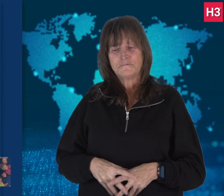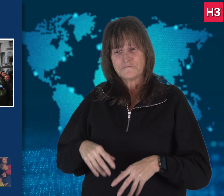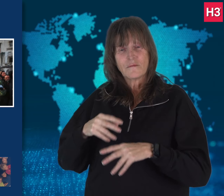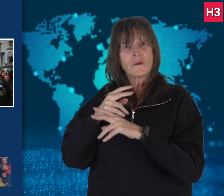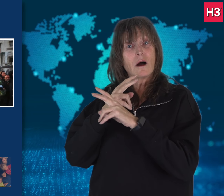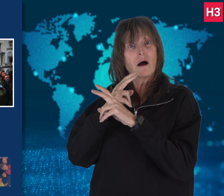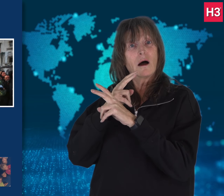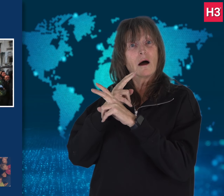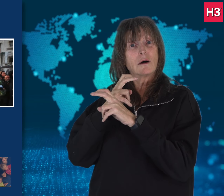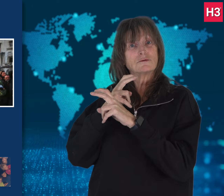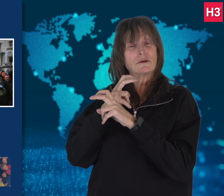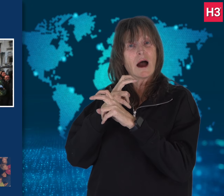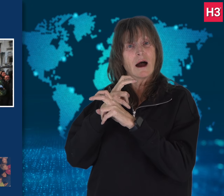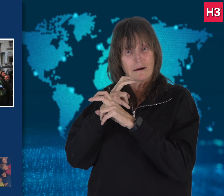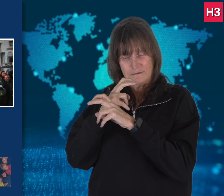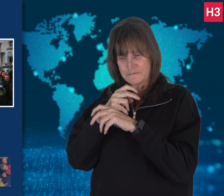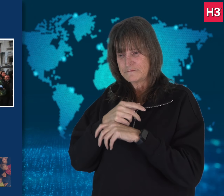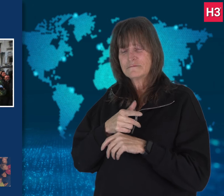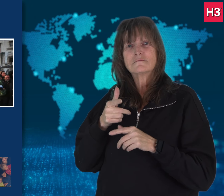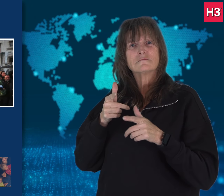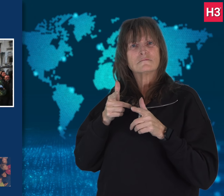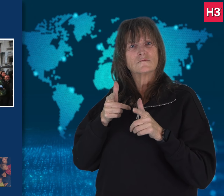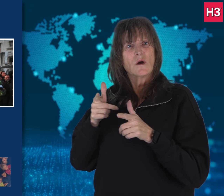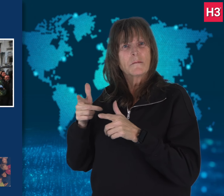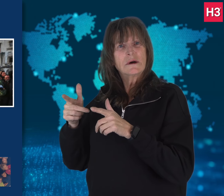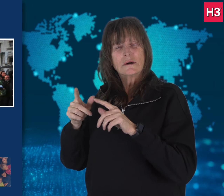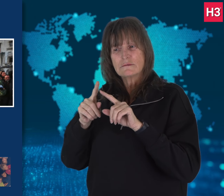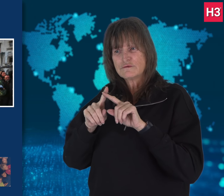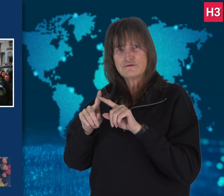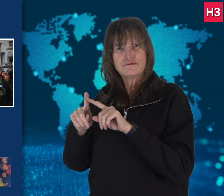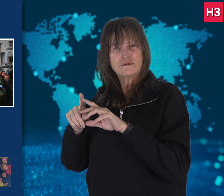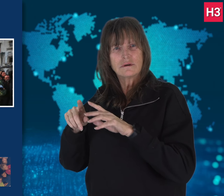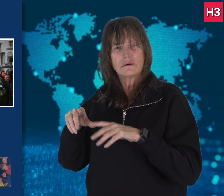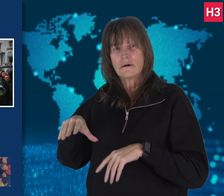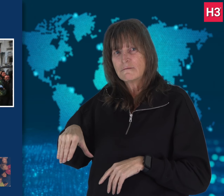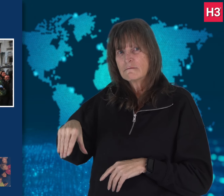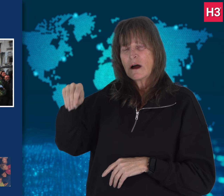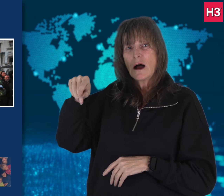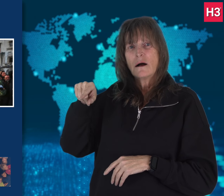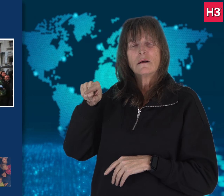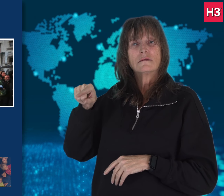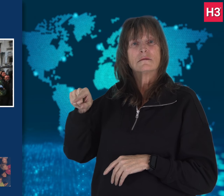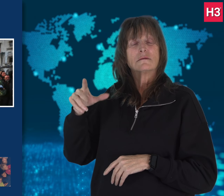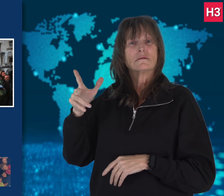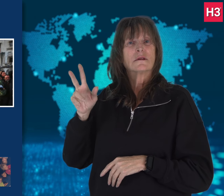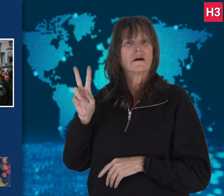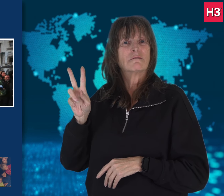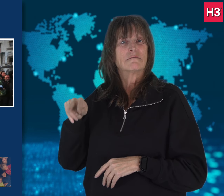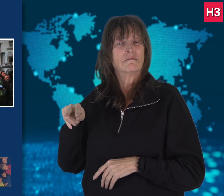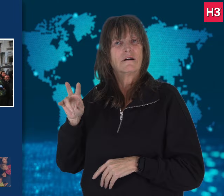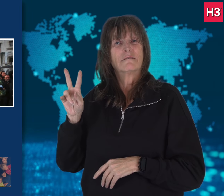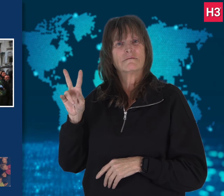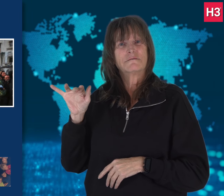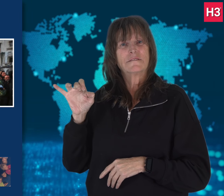Weapons Found in Vienna